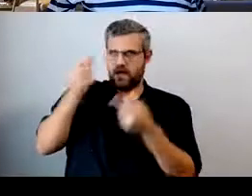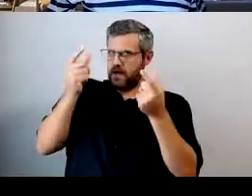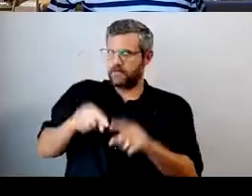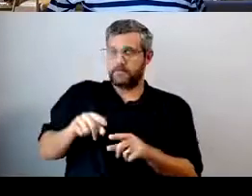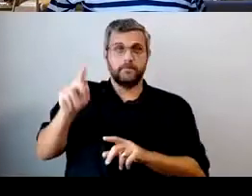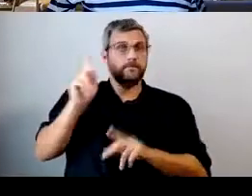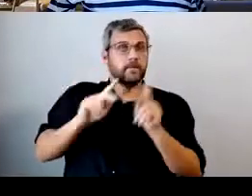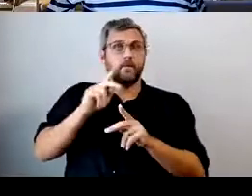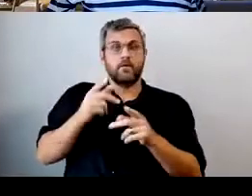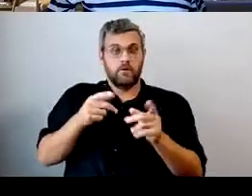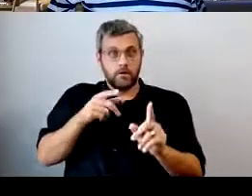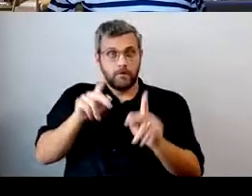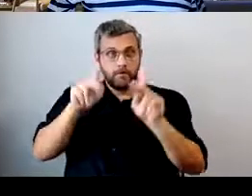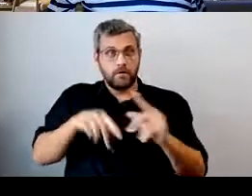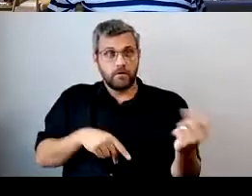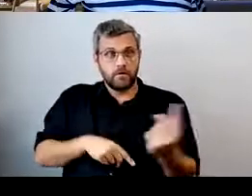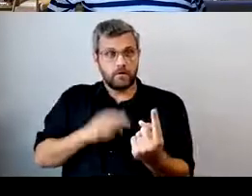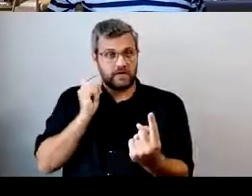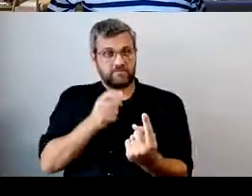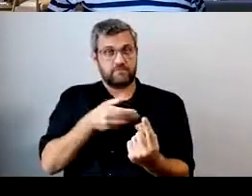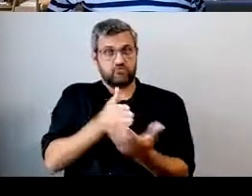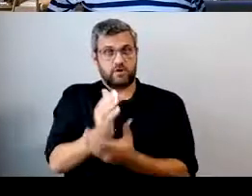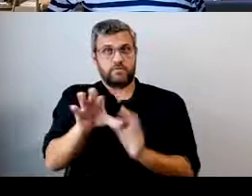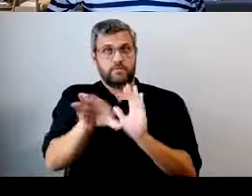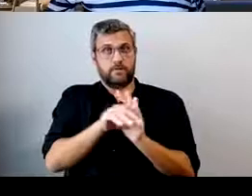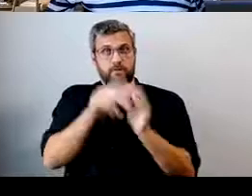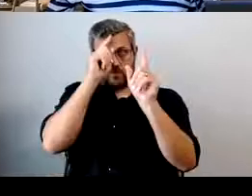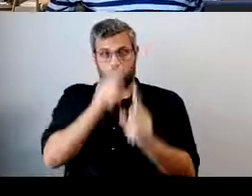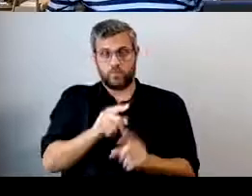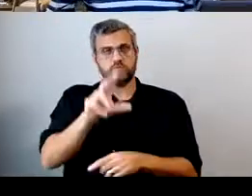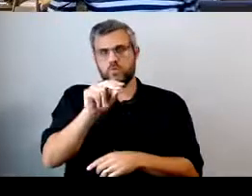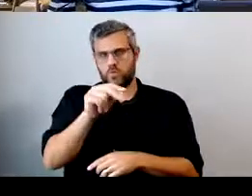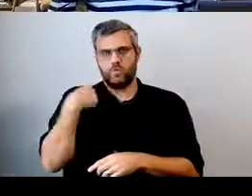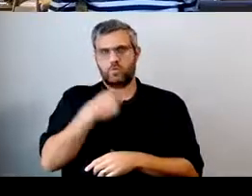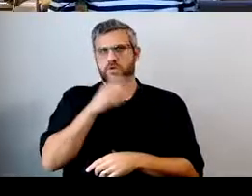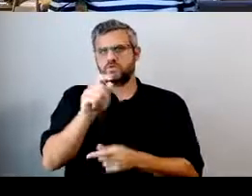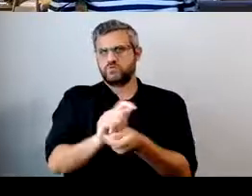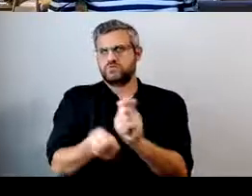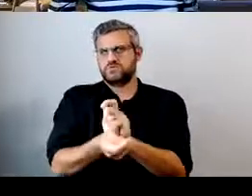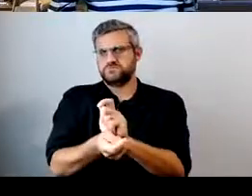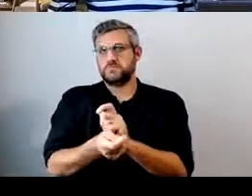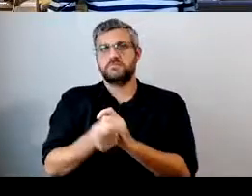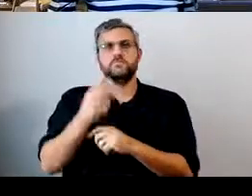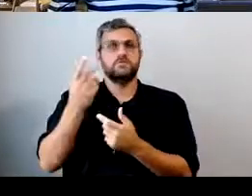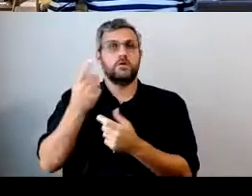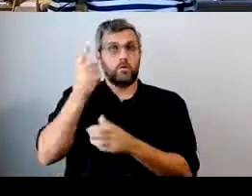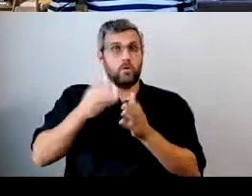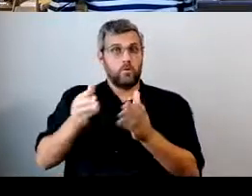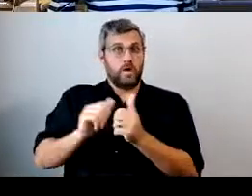been given the right to choose their own goals and other people haven't listened to it. So we need to change that. And of course, one way to do that is to explain more